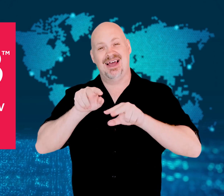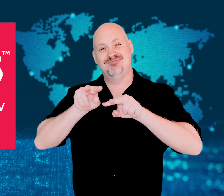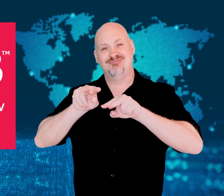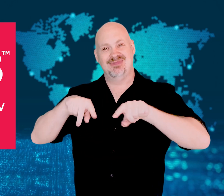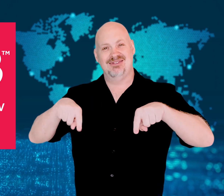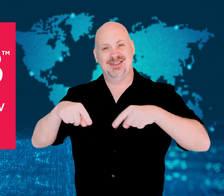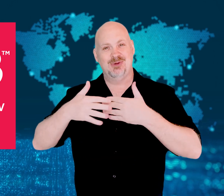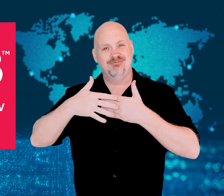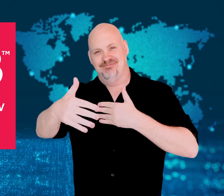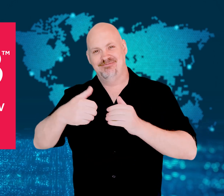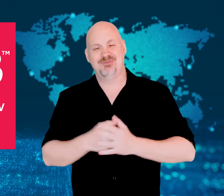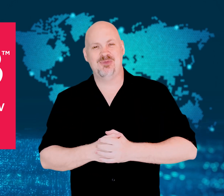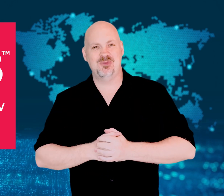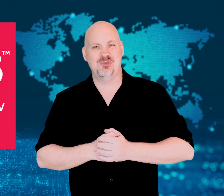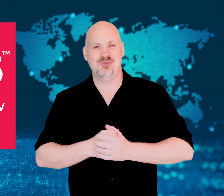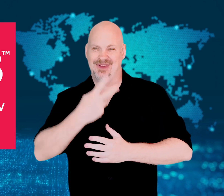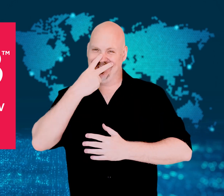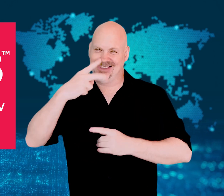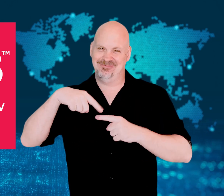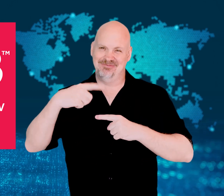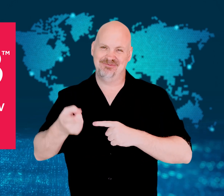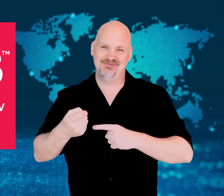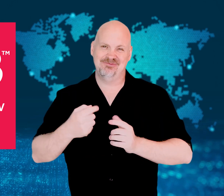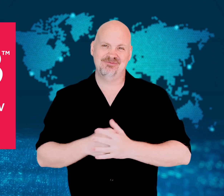to get new video updates! See you next time!